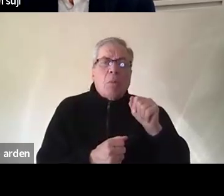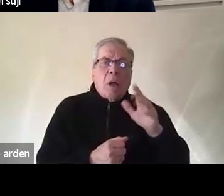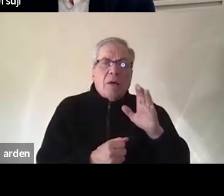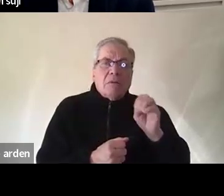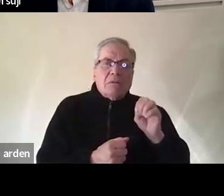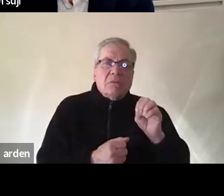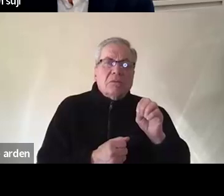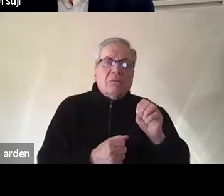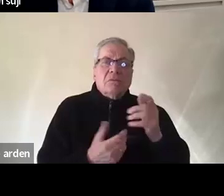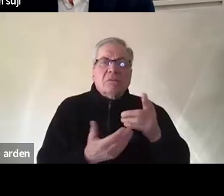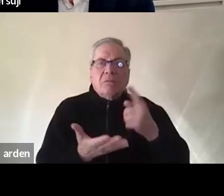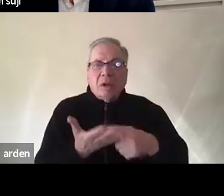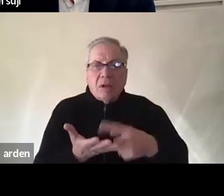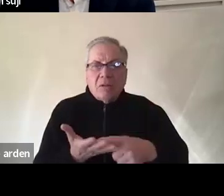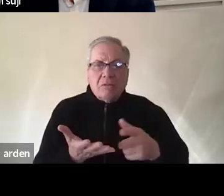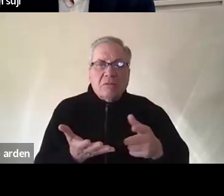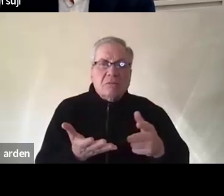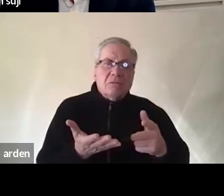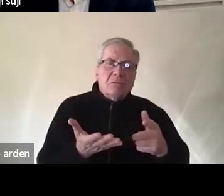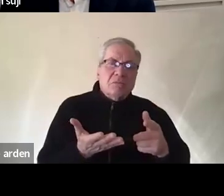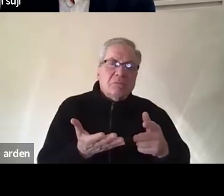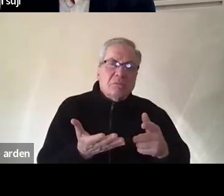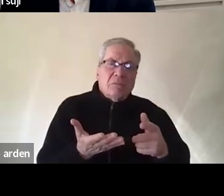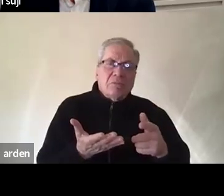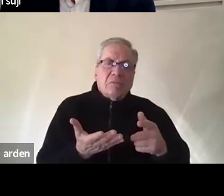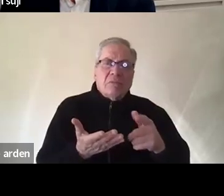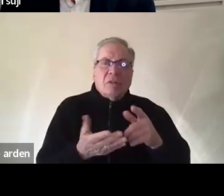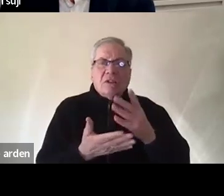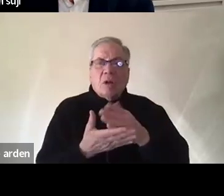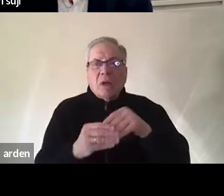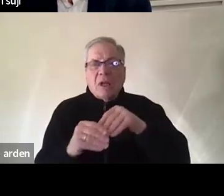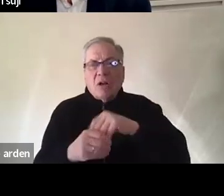reflect on the insights you have had and your own S-STEM programs,